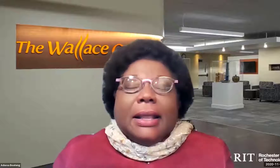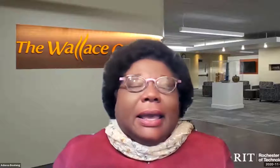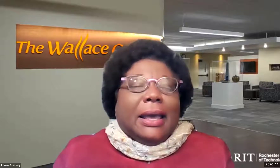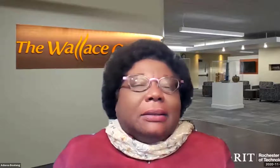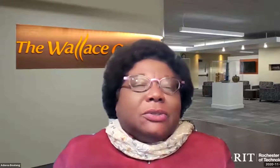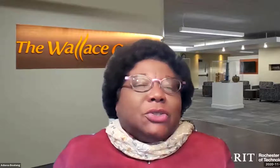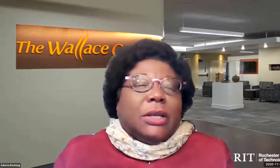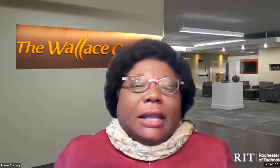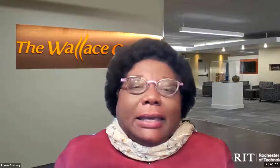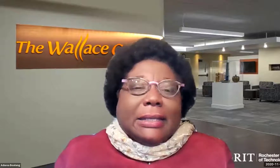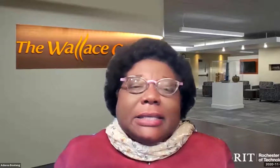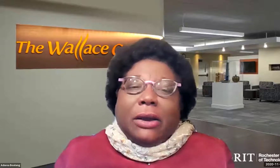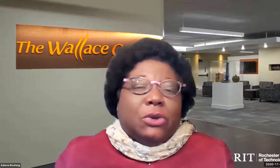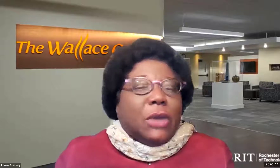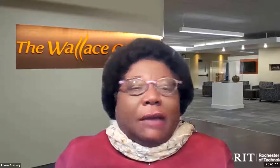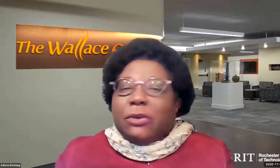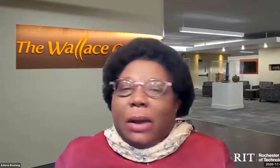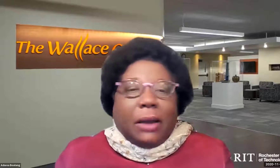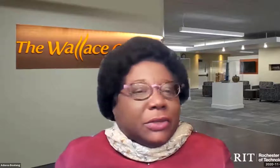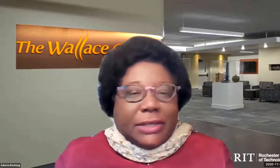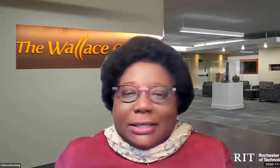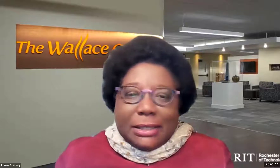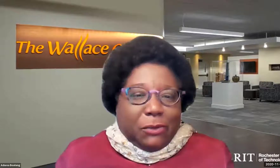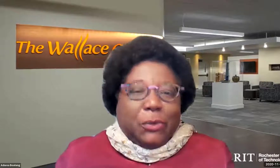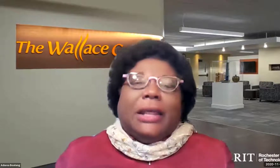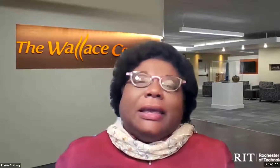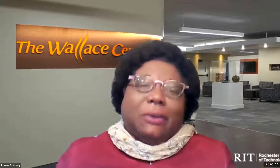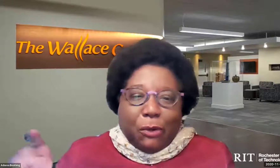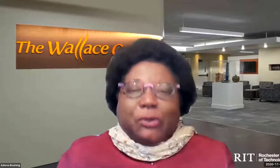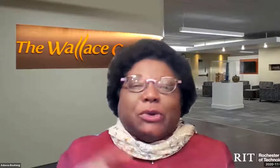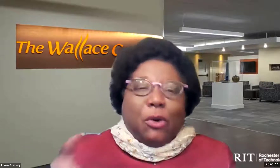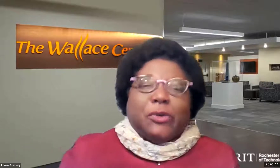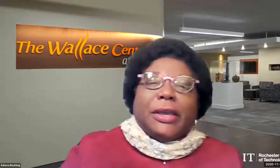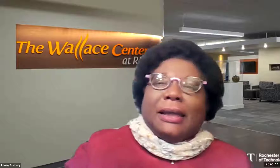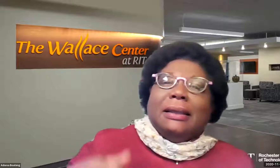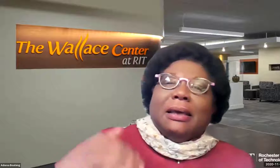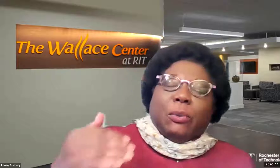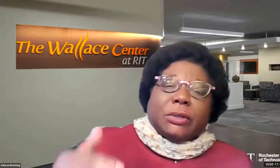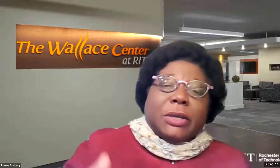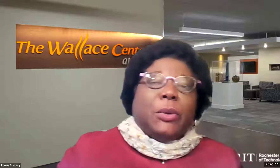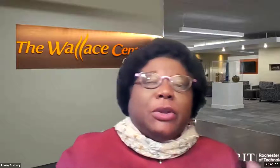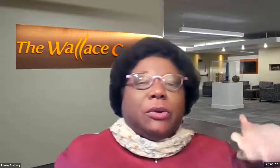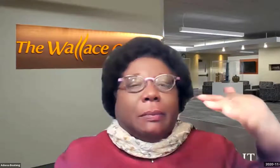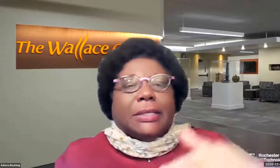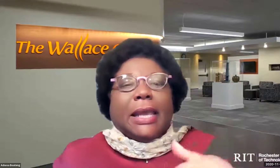Adwoa Boateng: And, Joan, and I can tell you after a while you just get sick of reading it over and over again for two days where you're